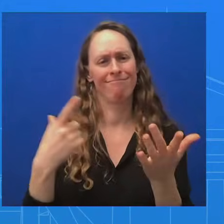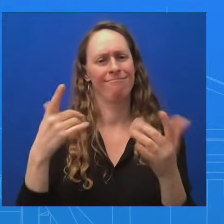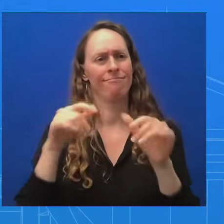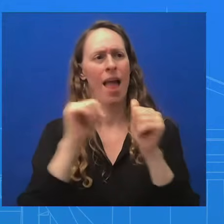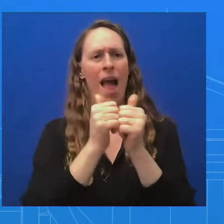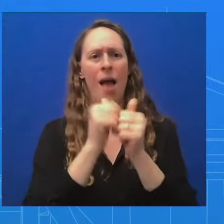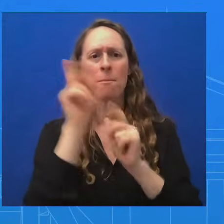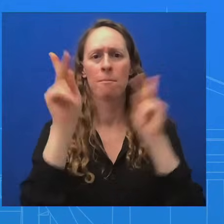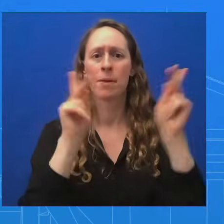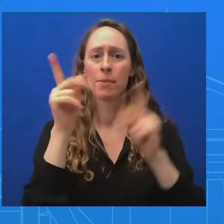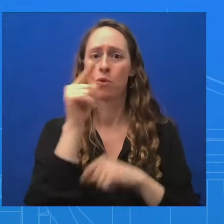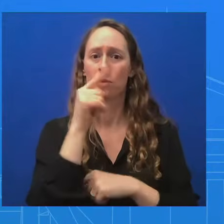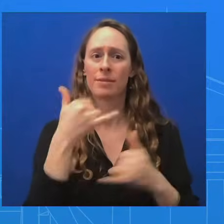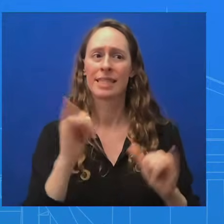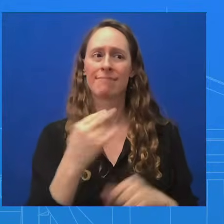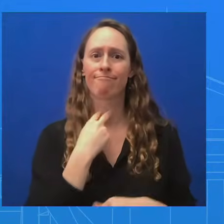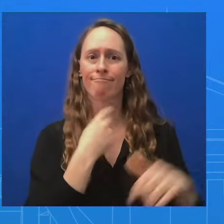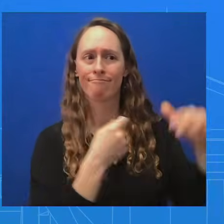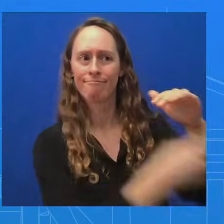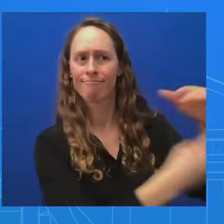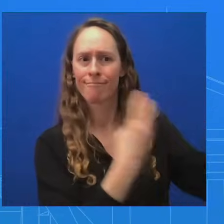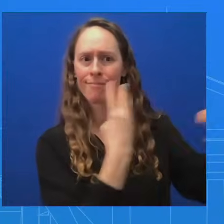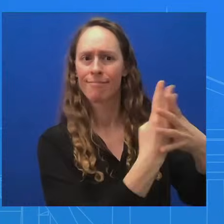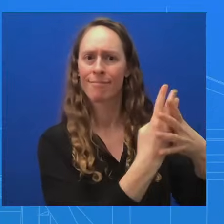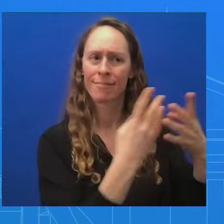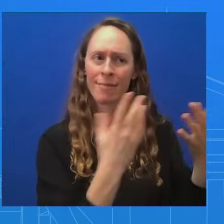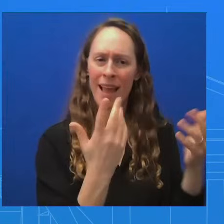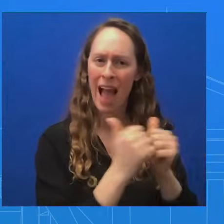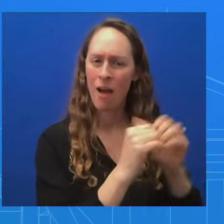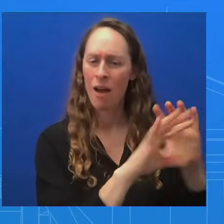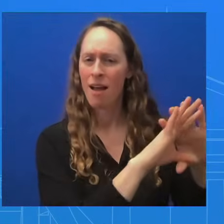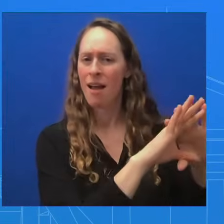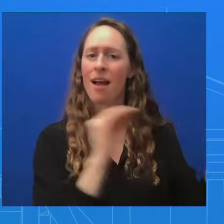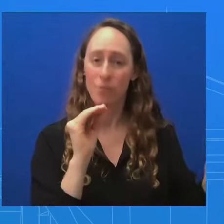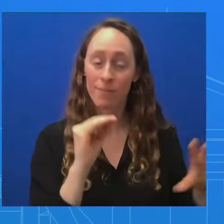that those efforts are ongoing, and that they're serious. The discussions we're having are sober and serious